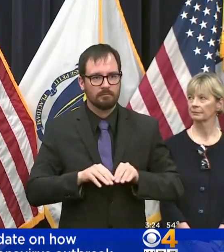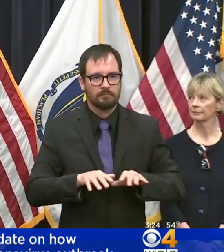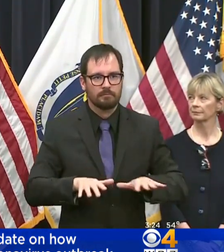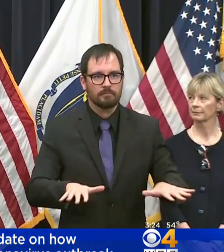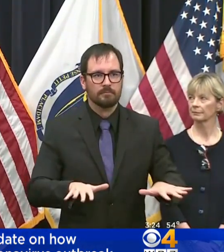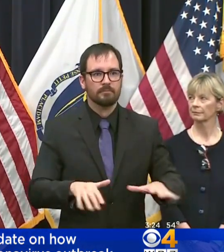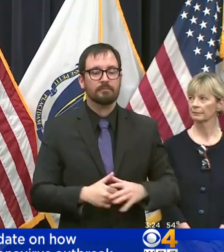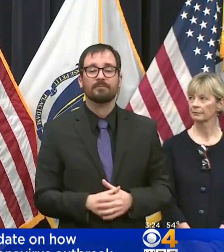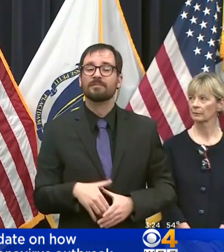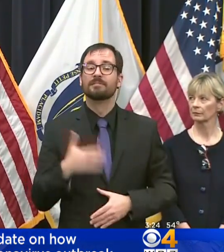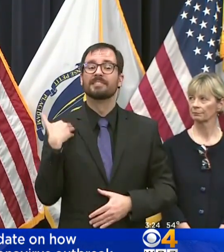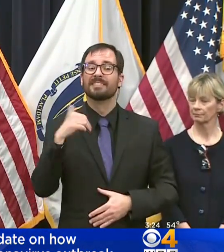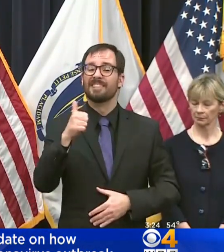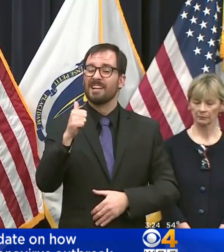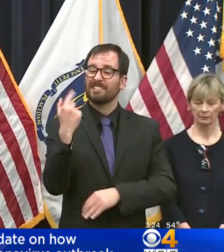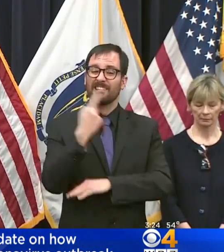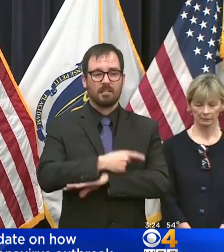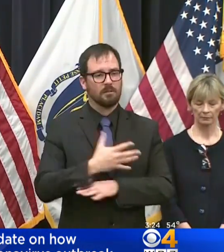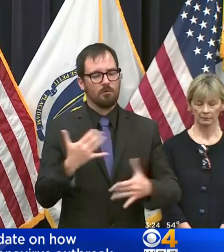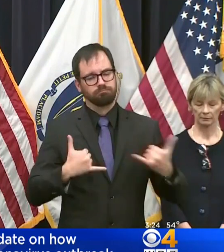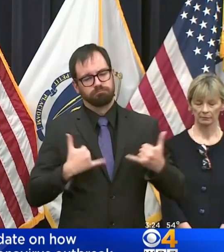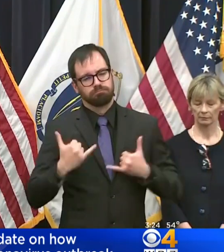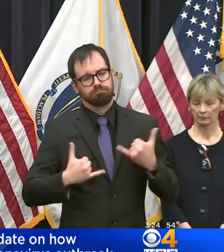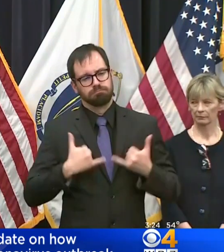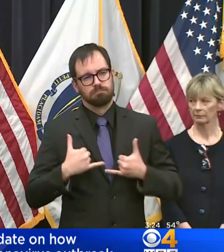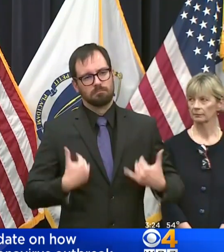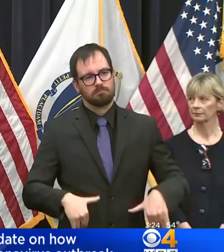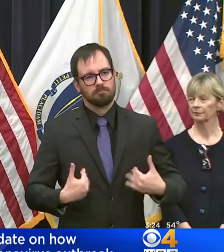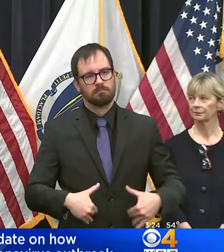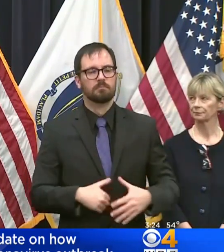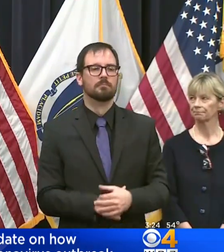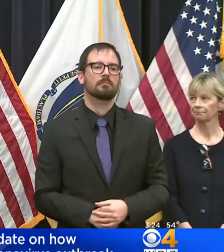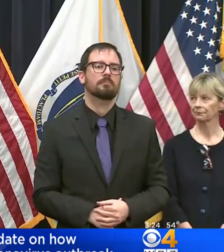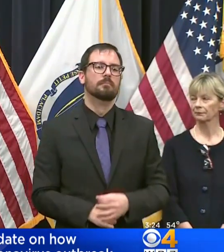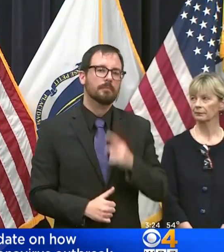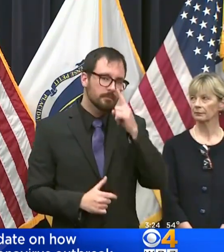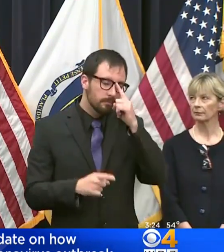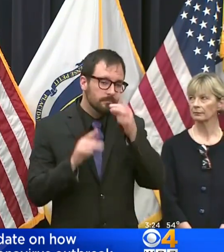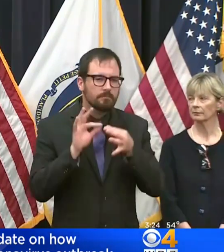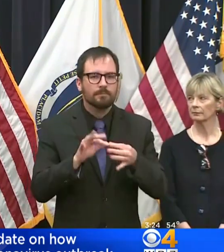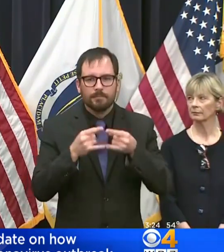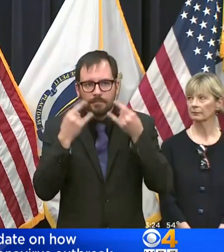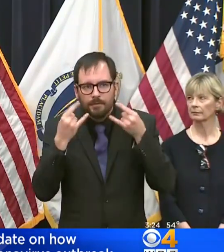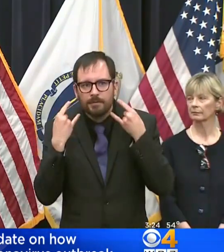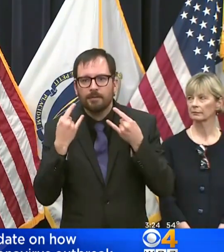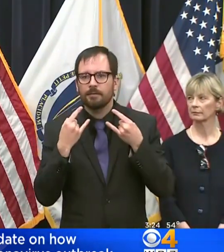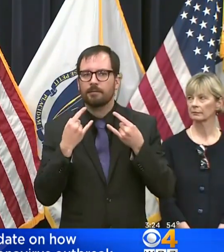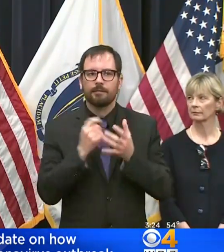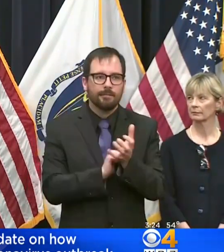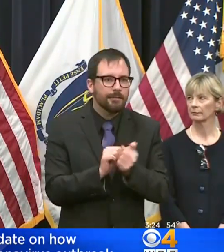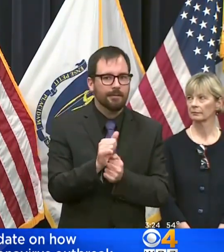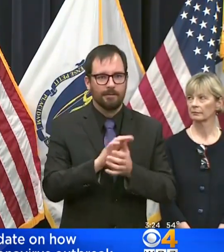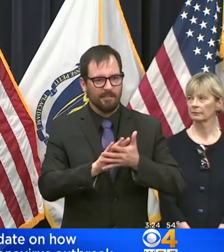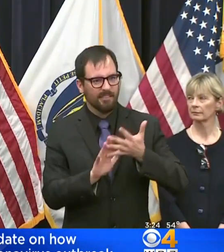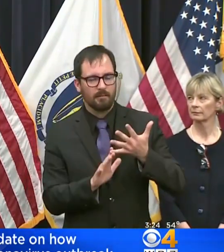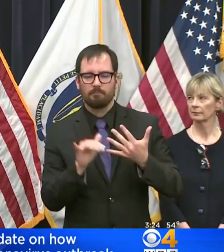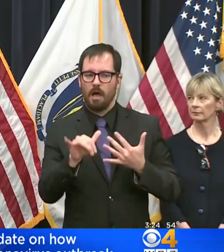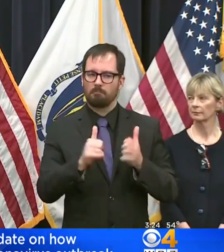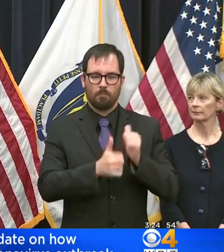PROBABLY MORE THAN 40 GOVERNORS OVER THE COURSE OF THE PAST TEN DAYS, THE P P.E. ISSUE, THE